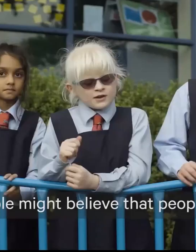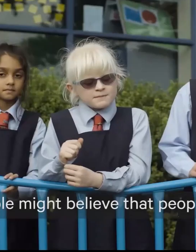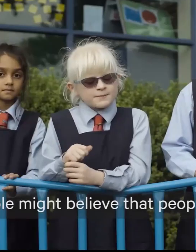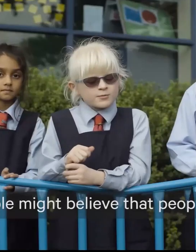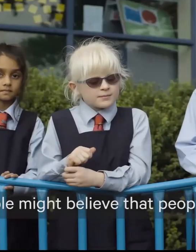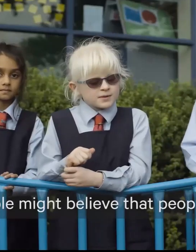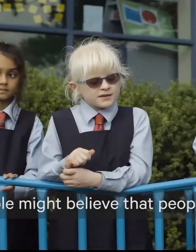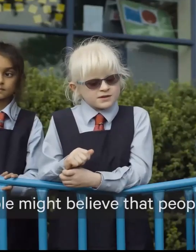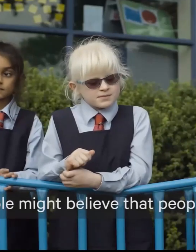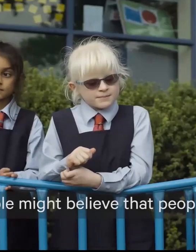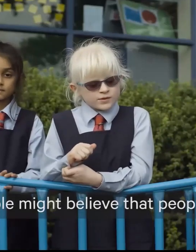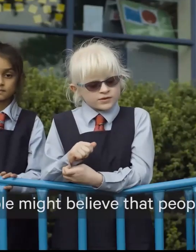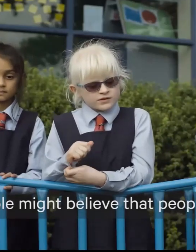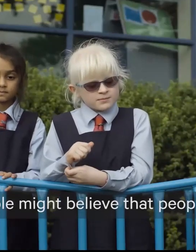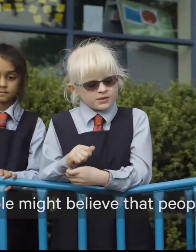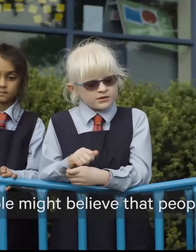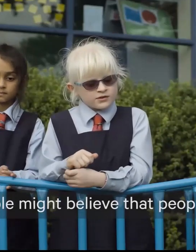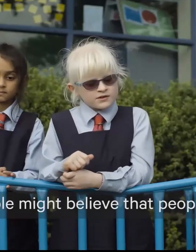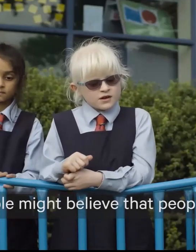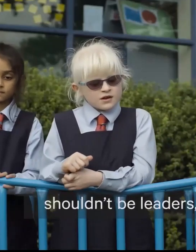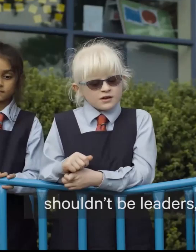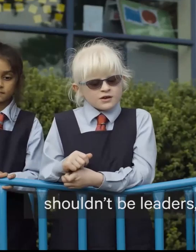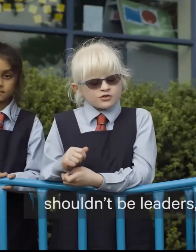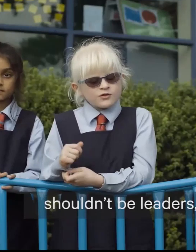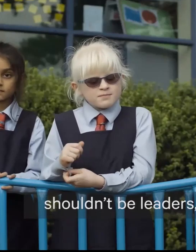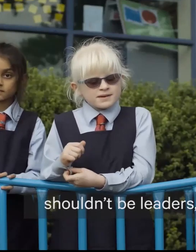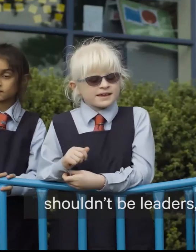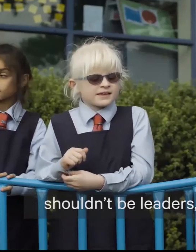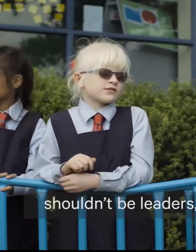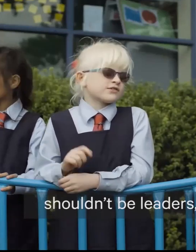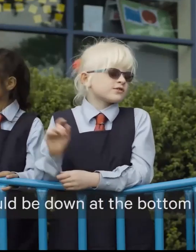Some people might believe that people with disabilities shouldn't be leaders,